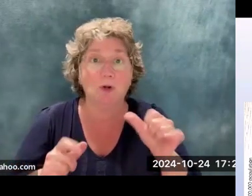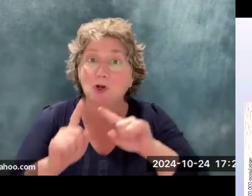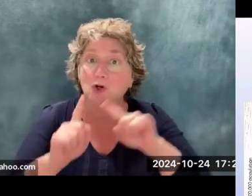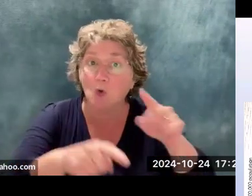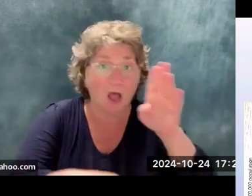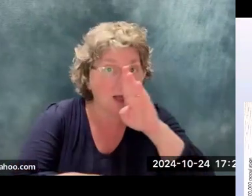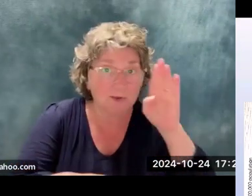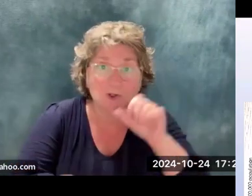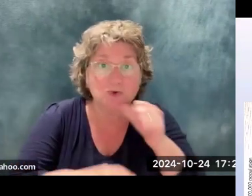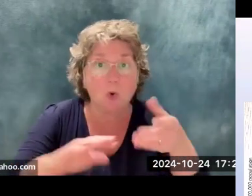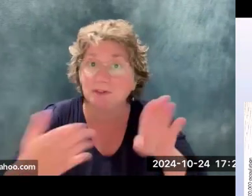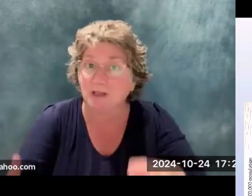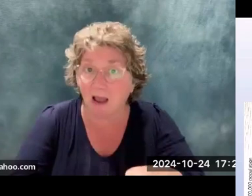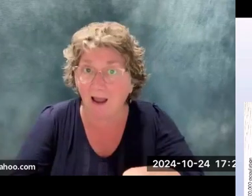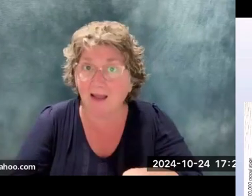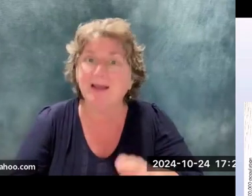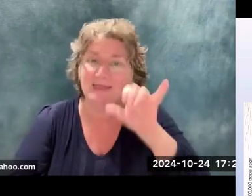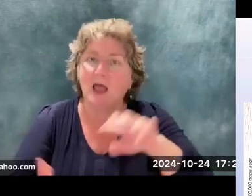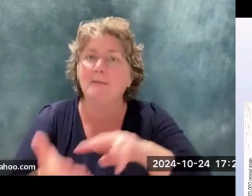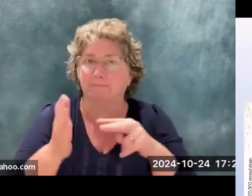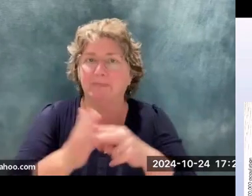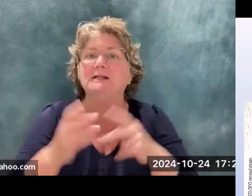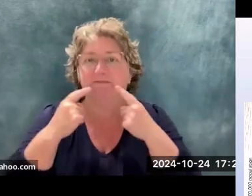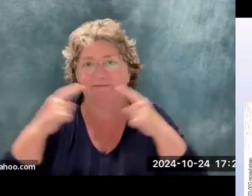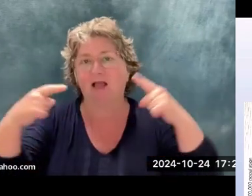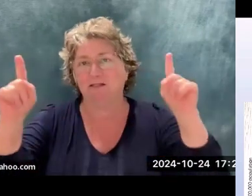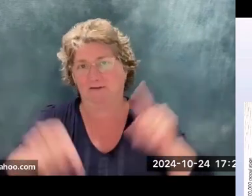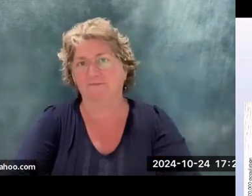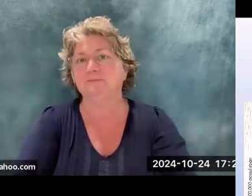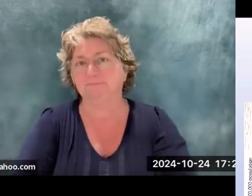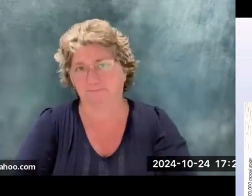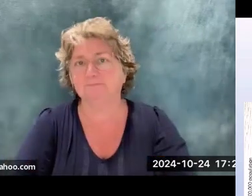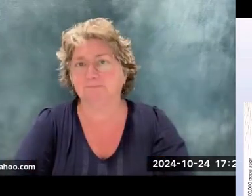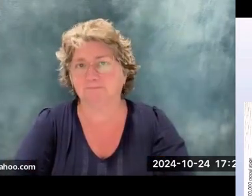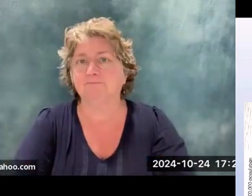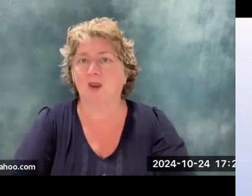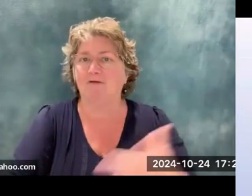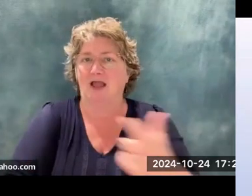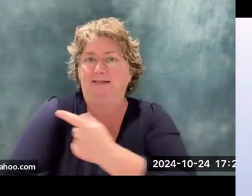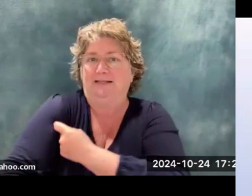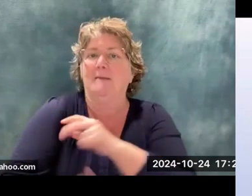So the point is that we blunt the severity of these diseases with vaccines.